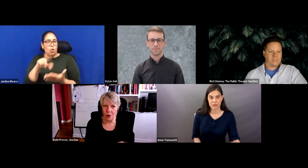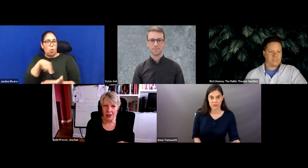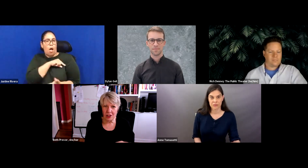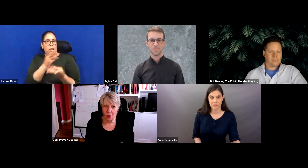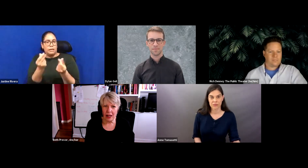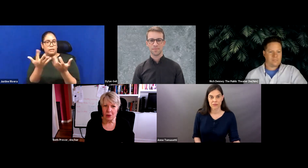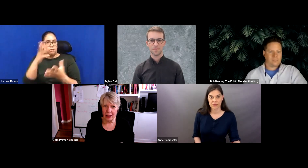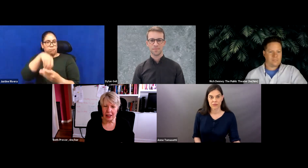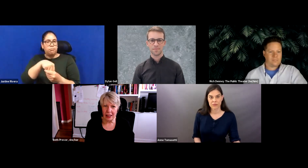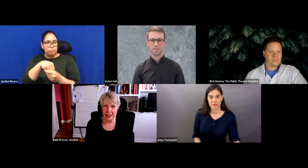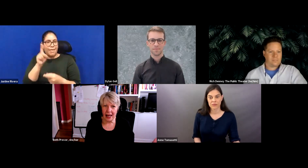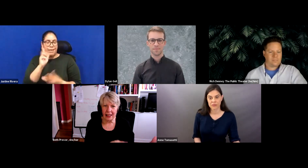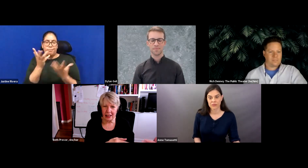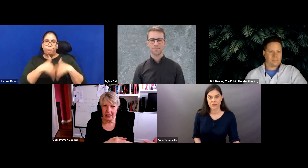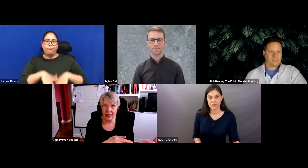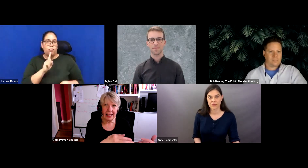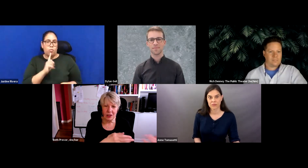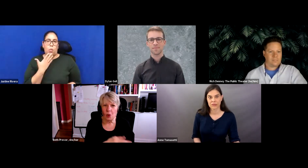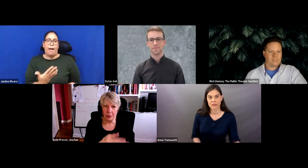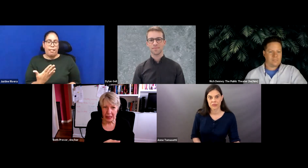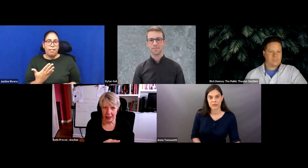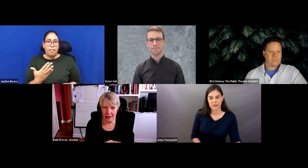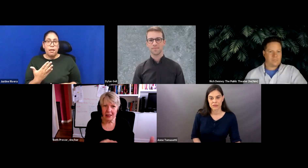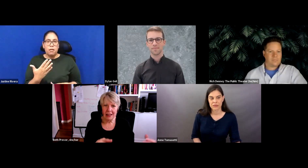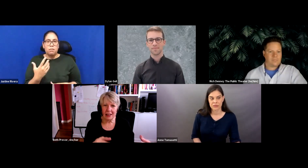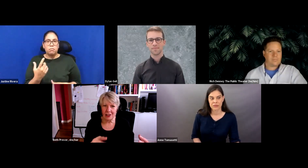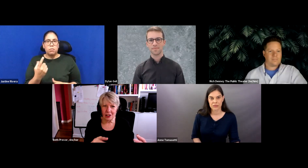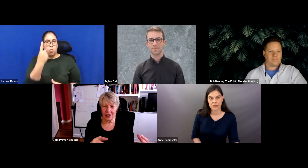worked so well with it. It's that one piece, the entire, you